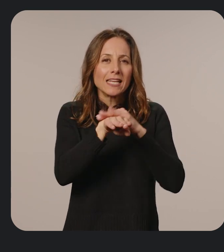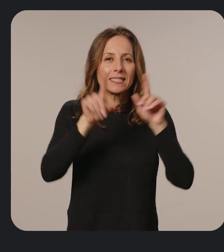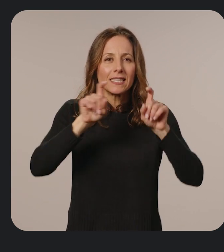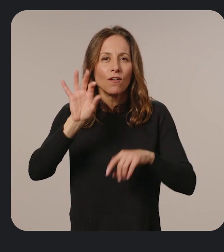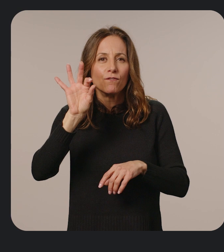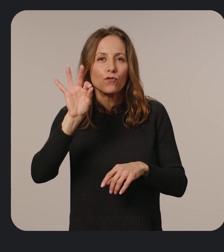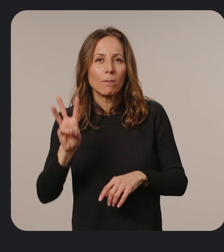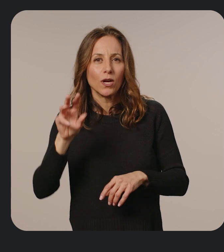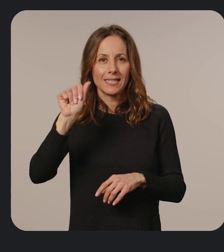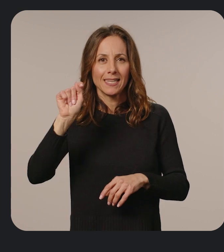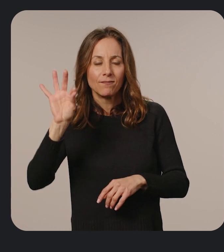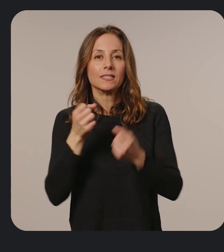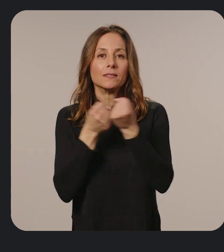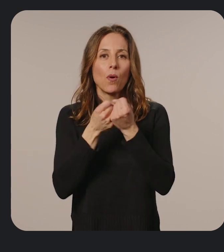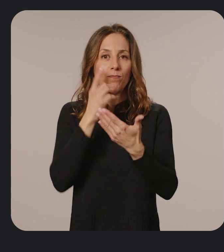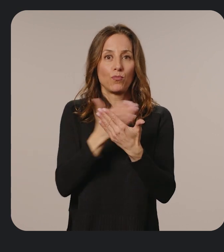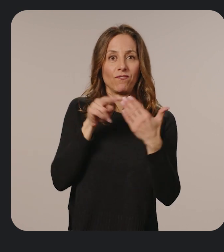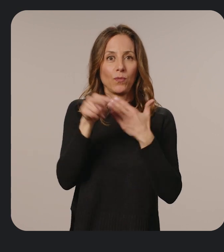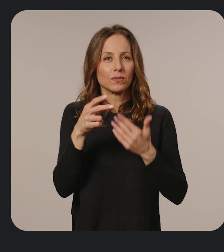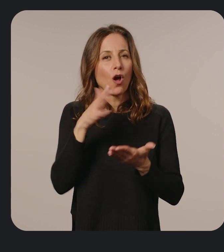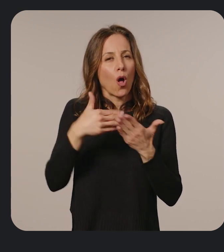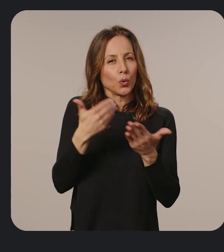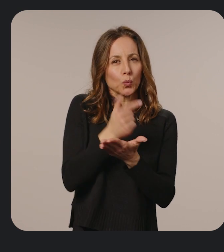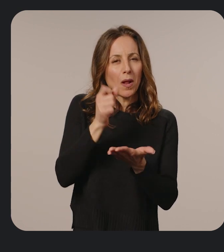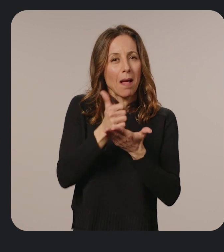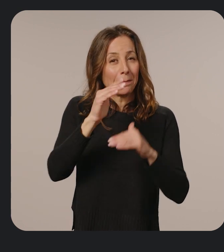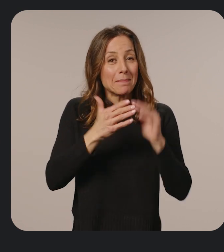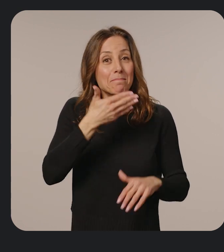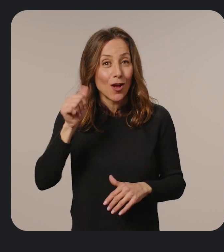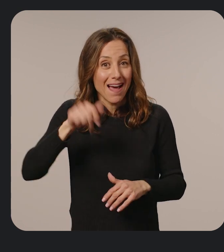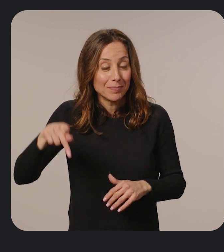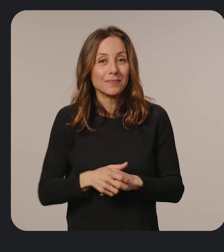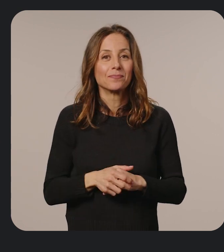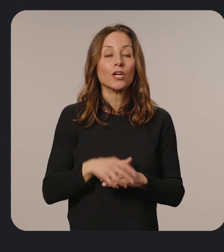for previews are all new tools to help you build better apps. To learn more about Compose at I/O,